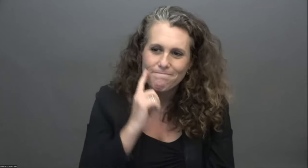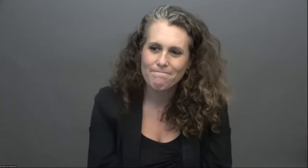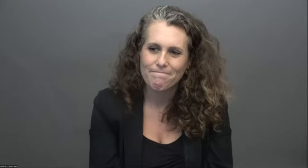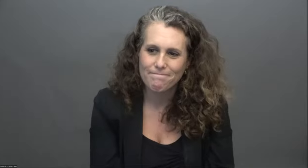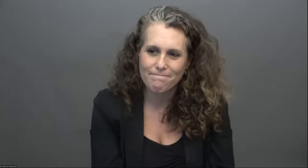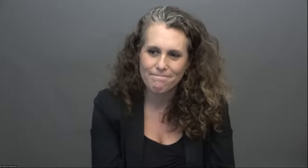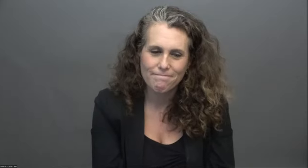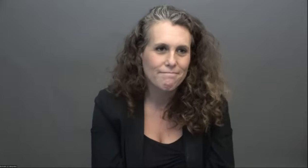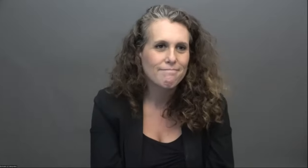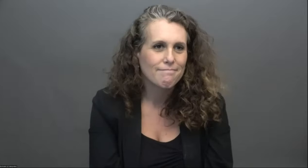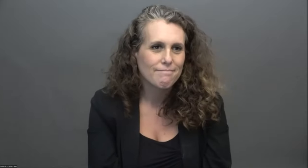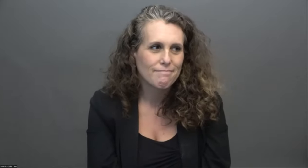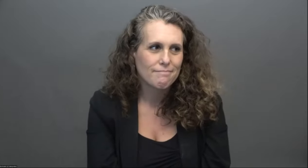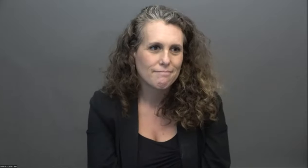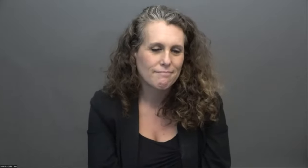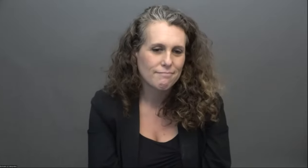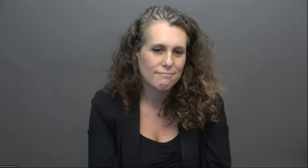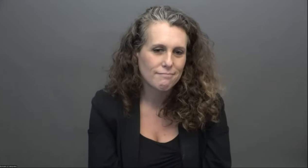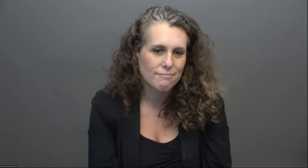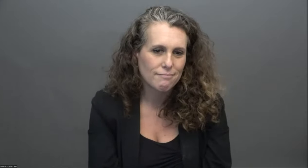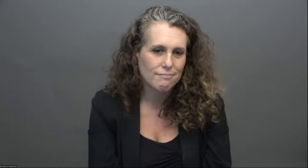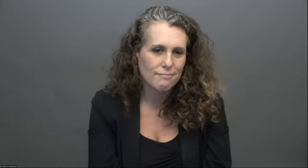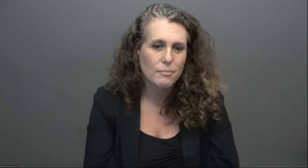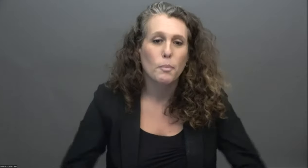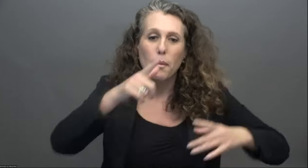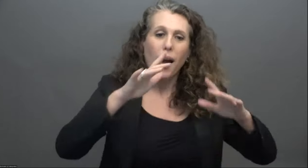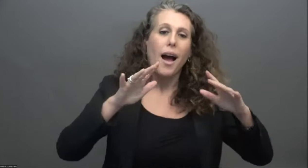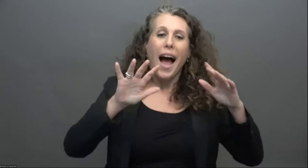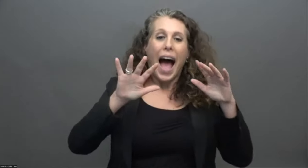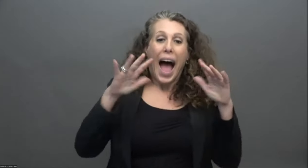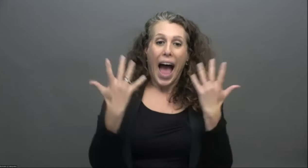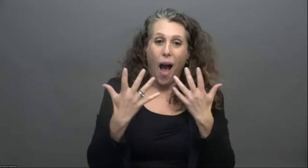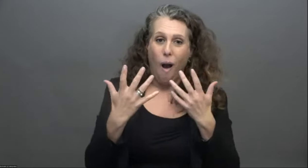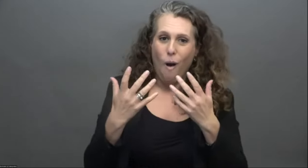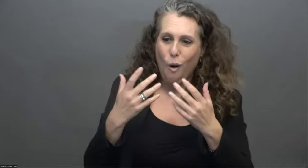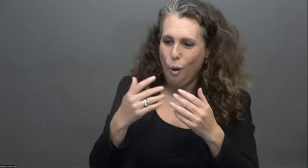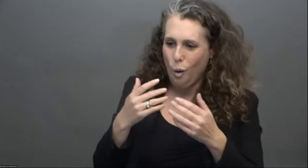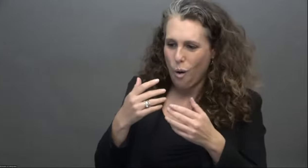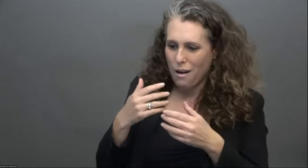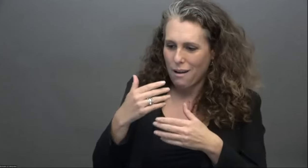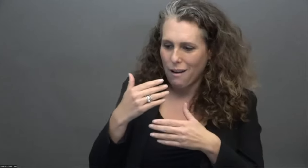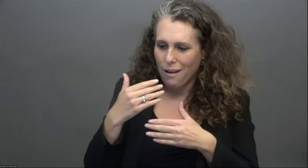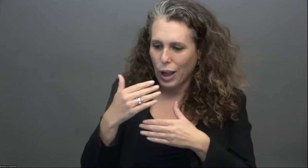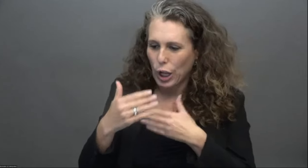16:46:52 On the way we carry out, inclusive, employment, so not to box. Persons with Disabilities